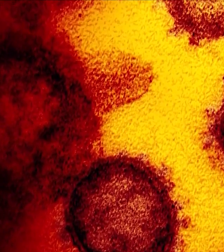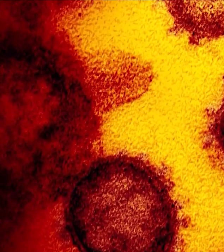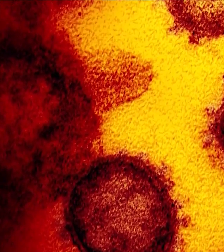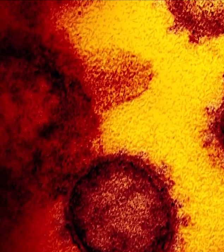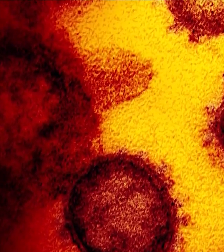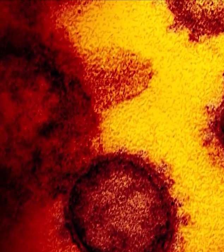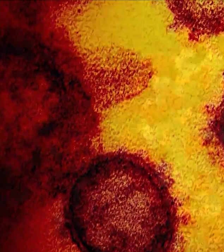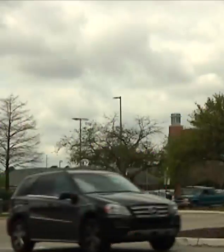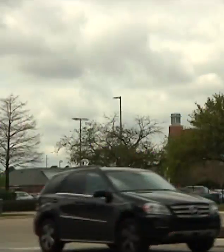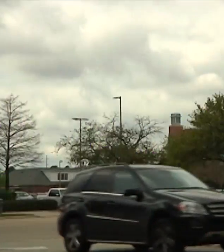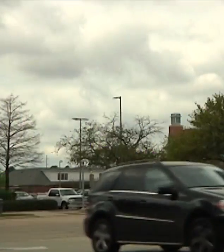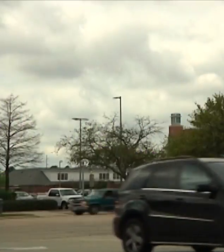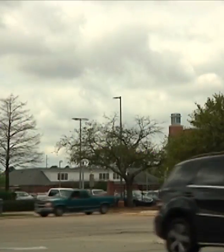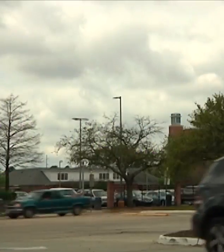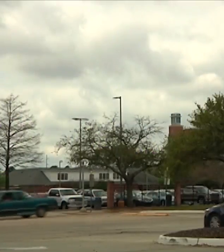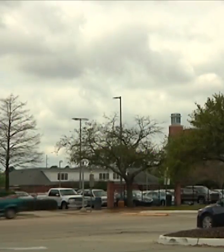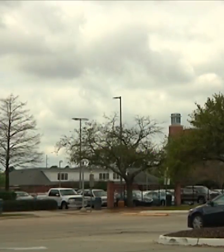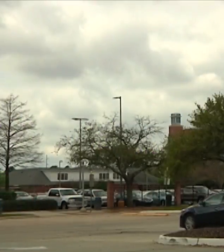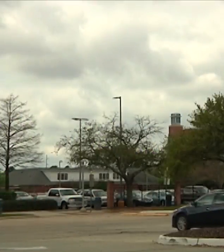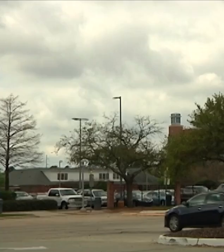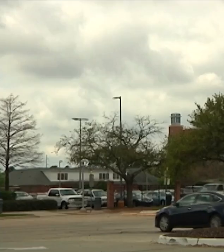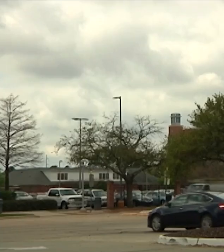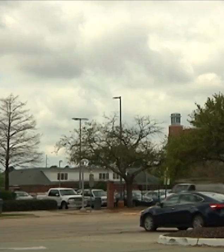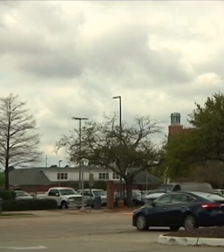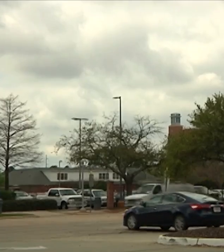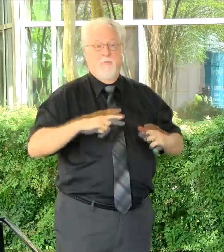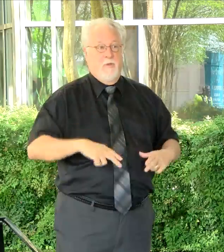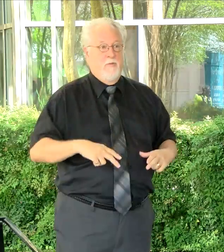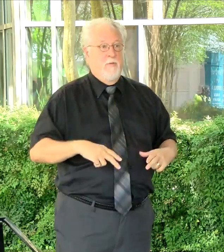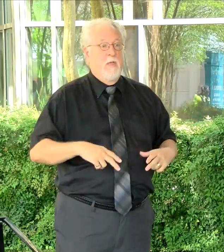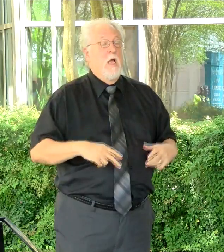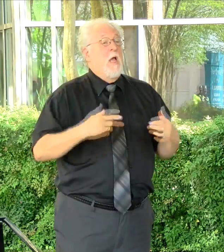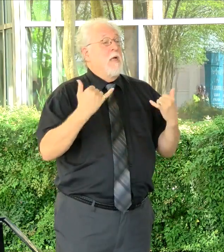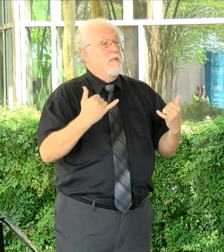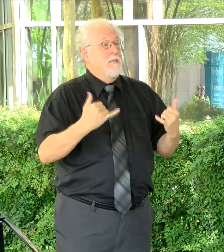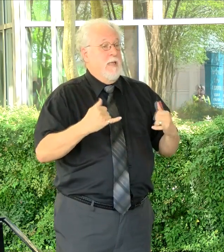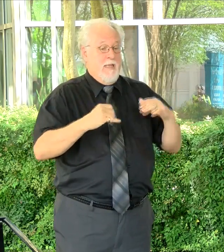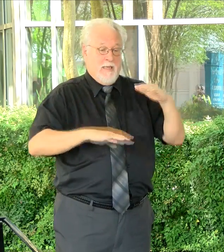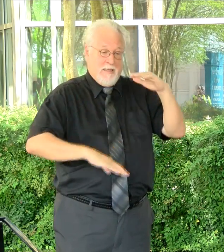Her administration is monitoring hospital capacity every day. Mayor-President Sharon Weston Broome - Baton "Today, capacity is not an